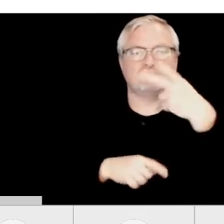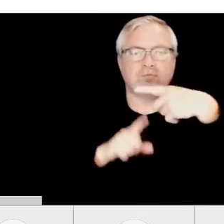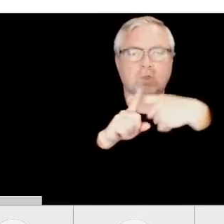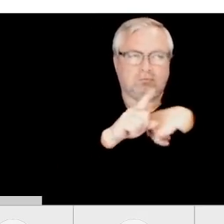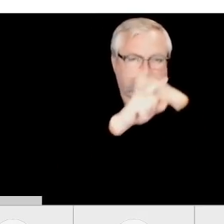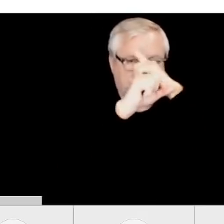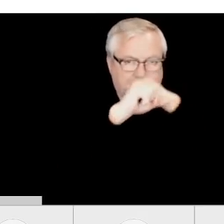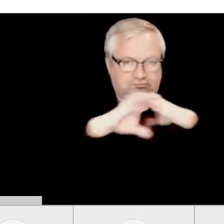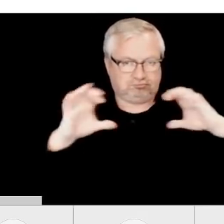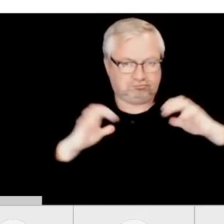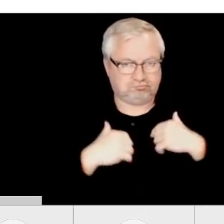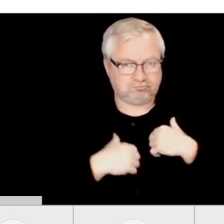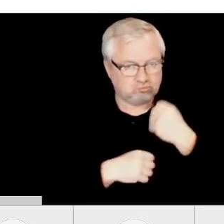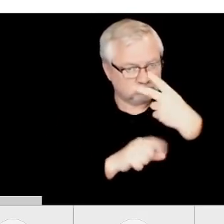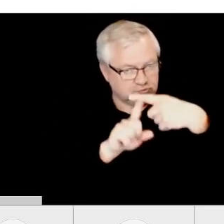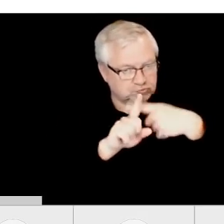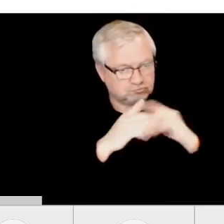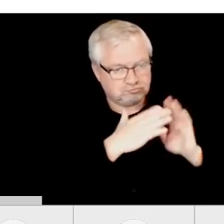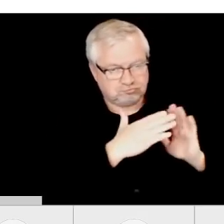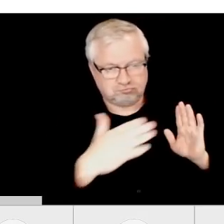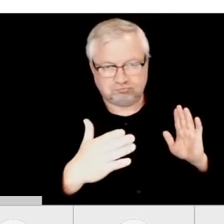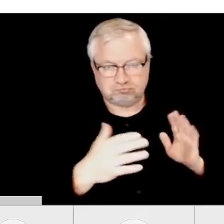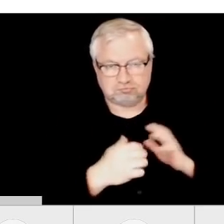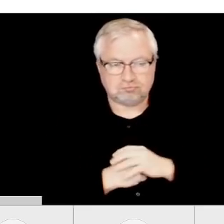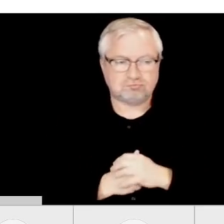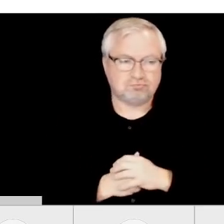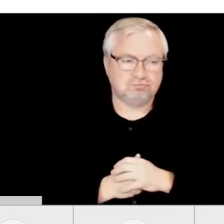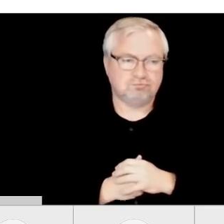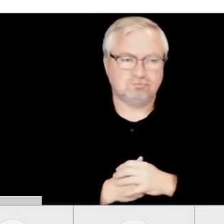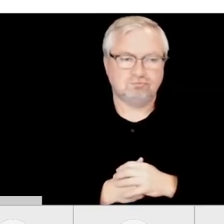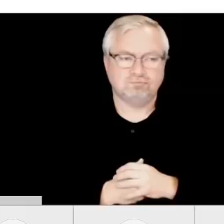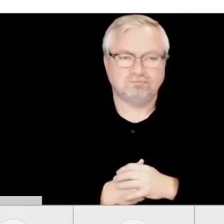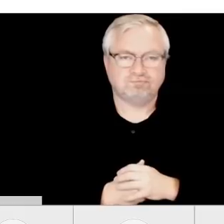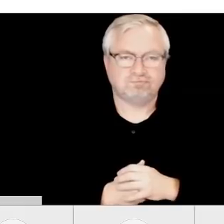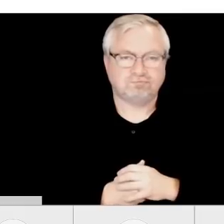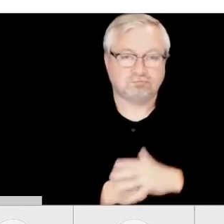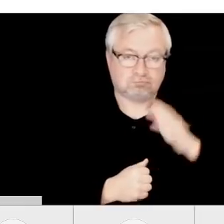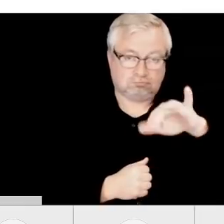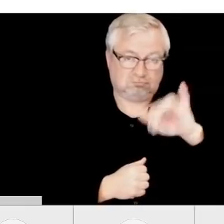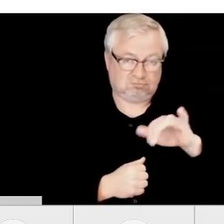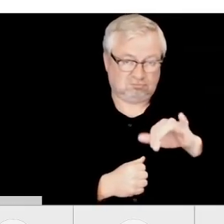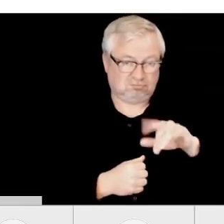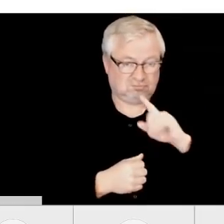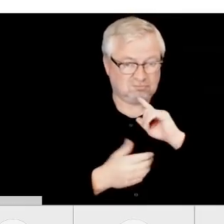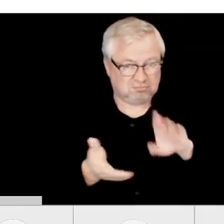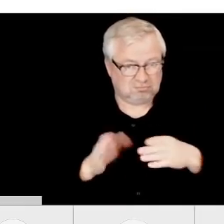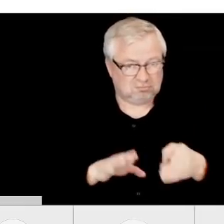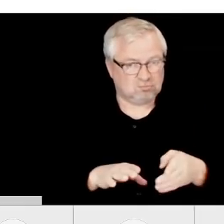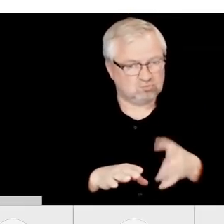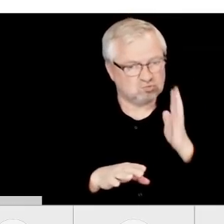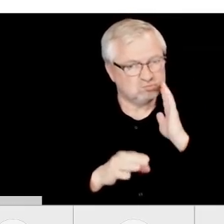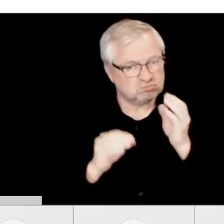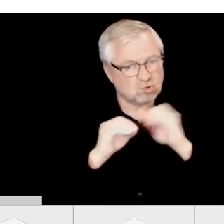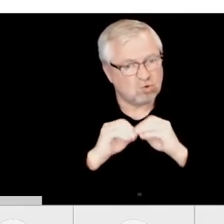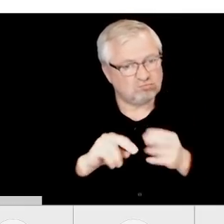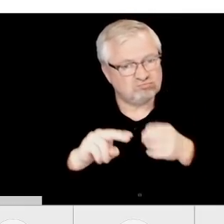But the near term mortality would be of course much, much lower. So as you're ramping up to the peak mortality would be increasing but not